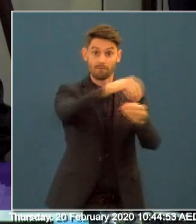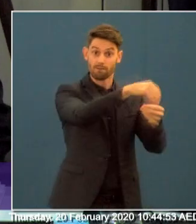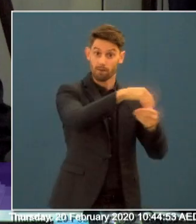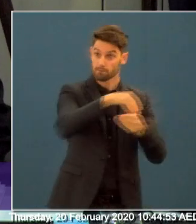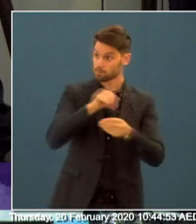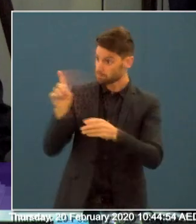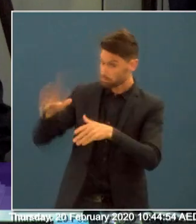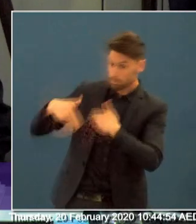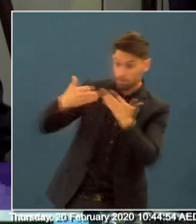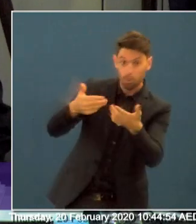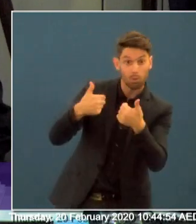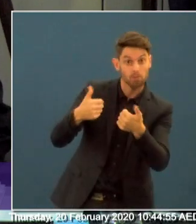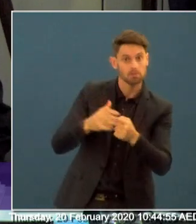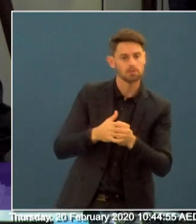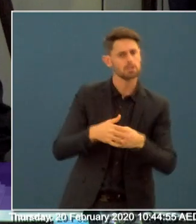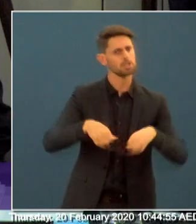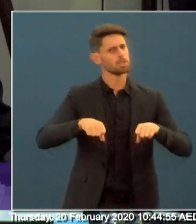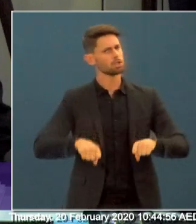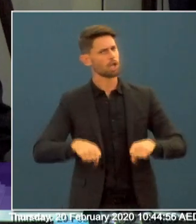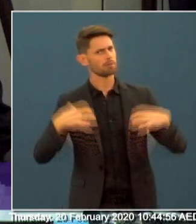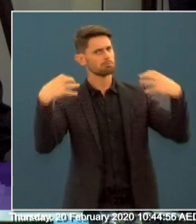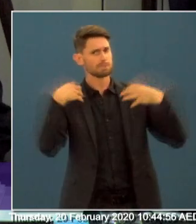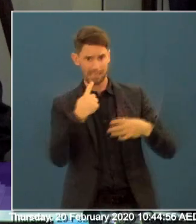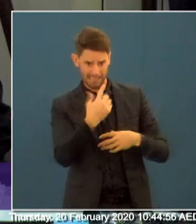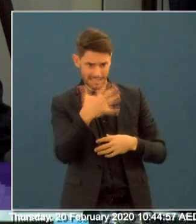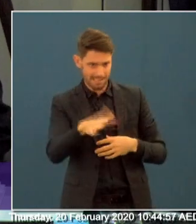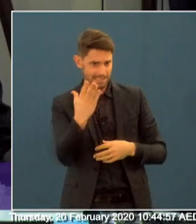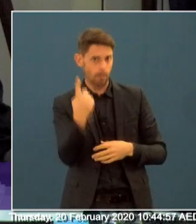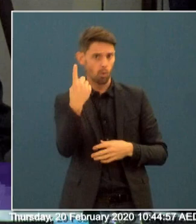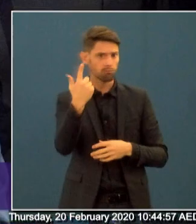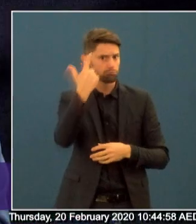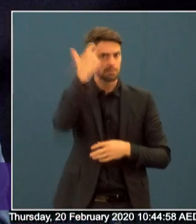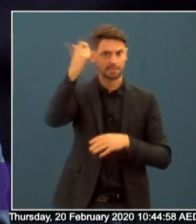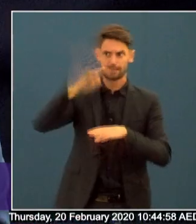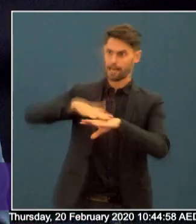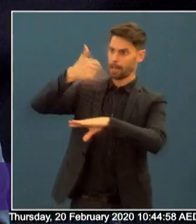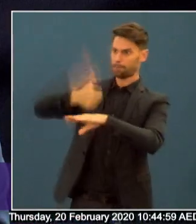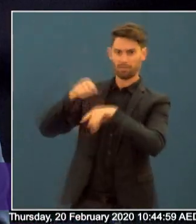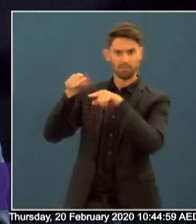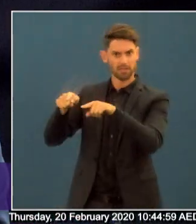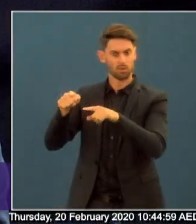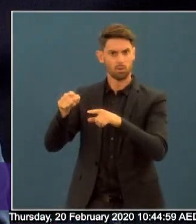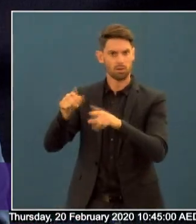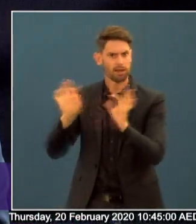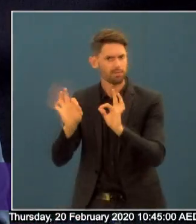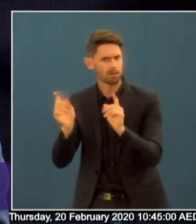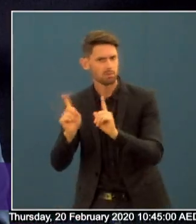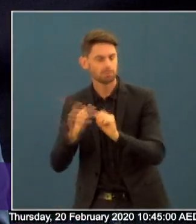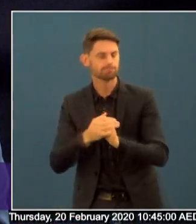a methodology for collecting this kind of data? Over time, we have developed a data system